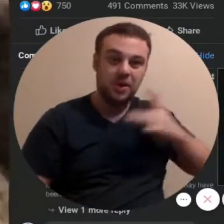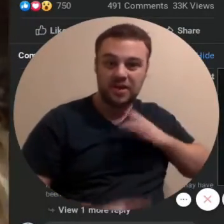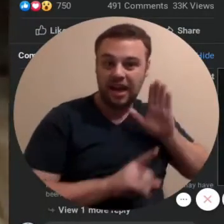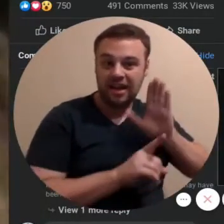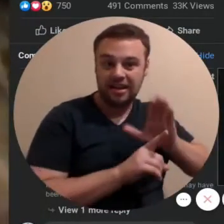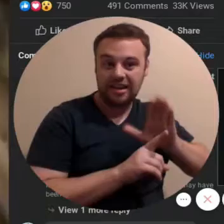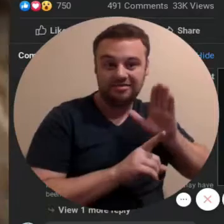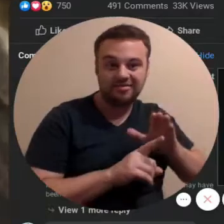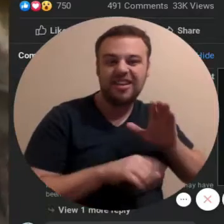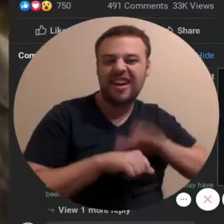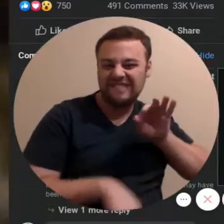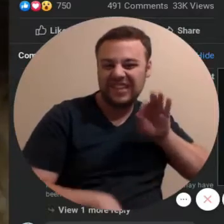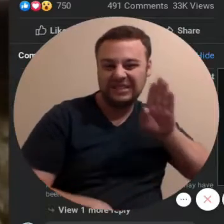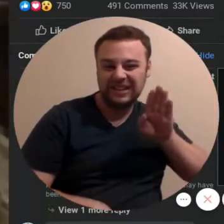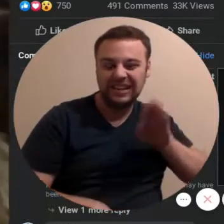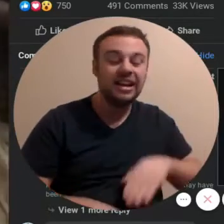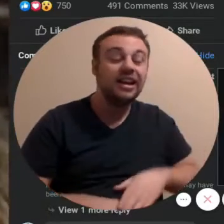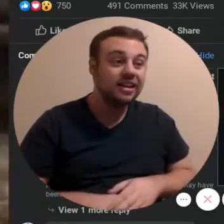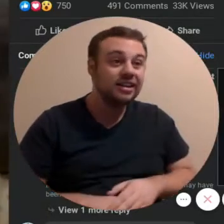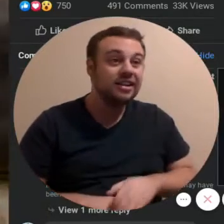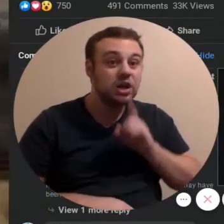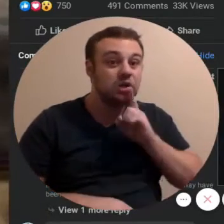of bringing a little bit of zoo to your kids while they're stuck at home, and